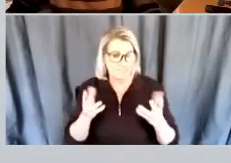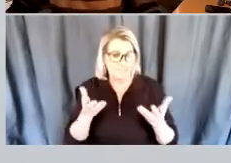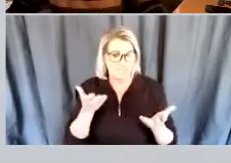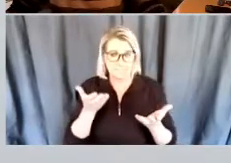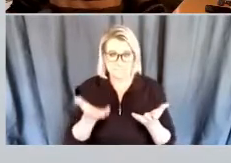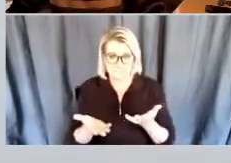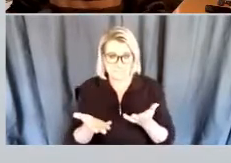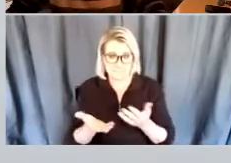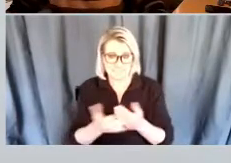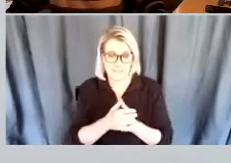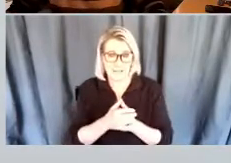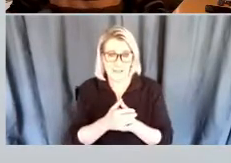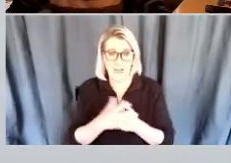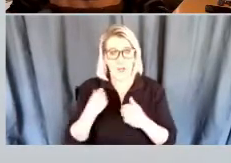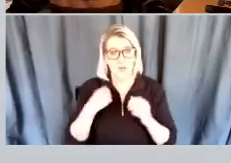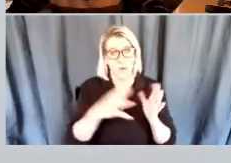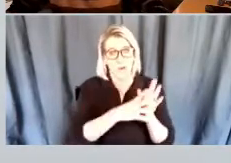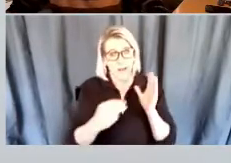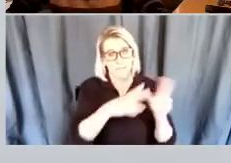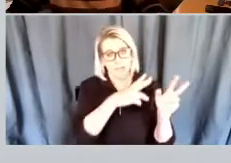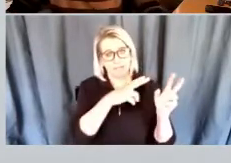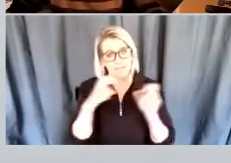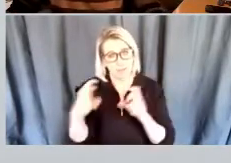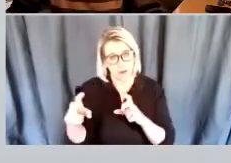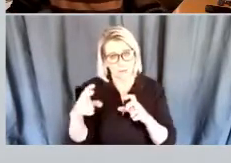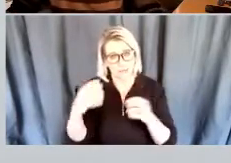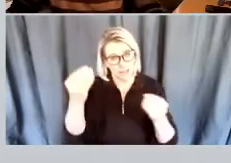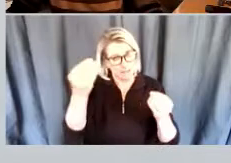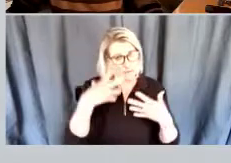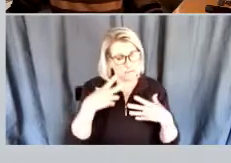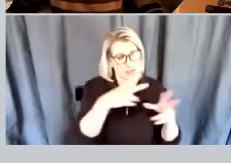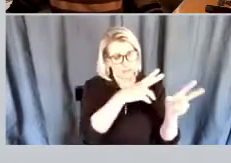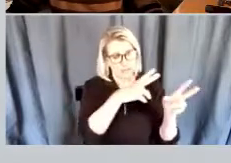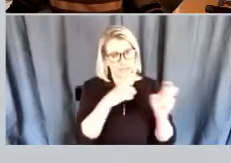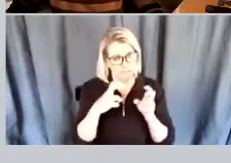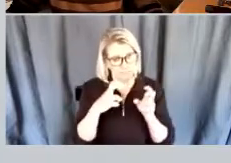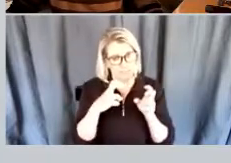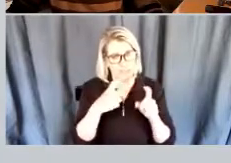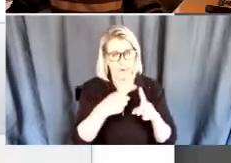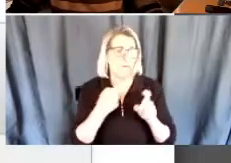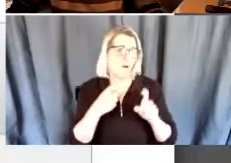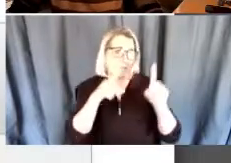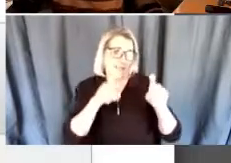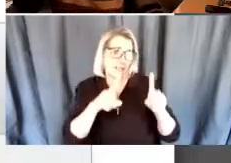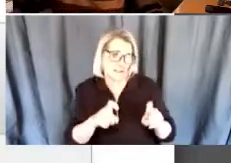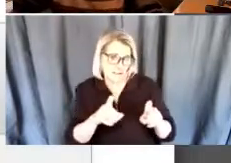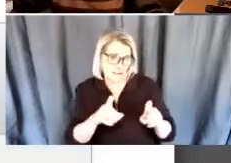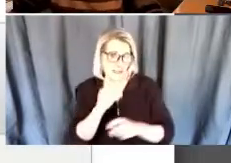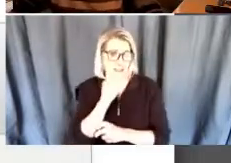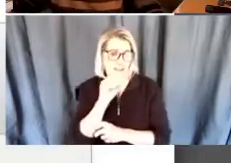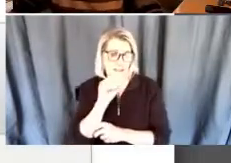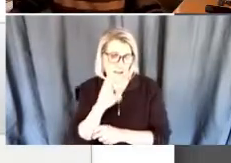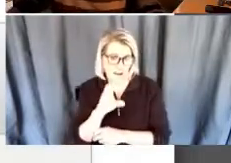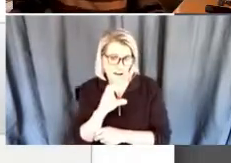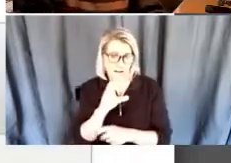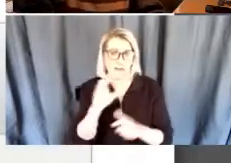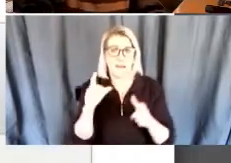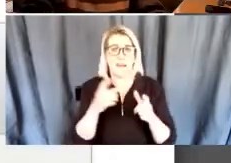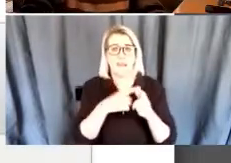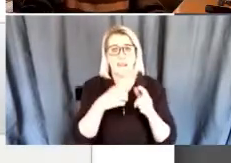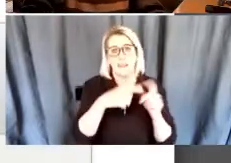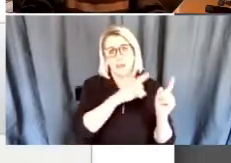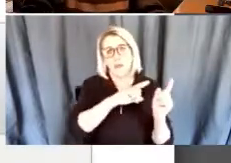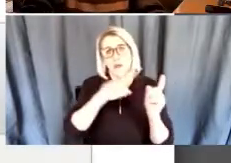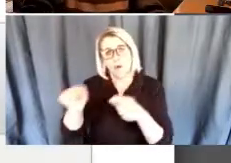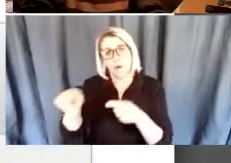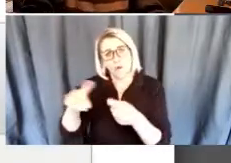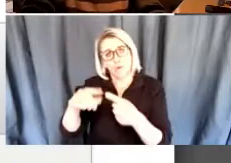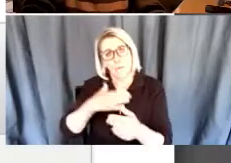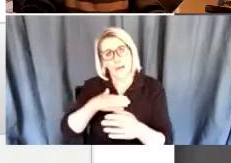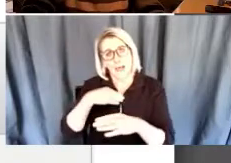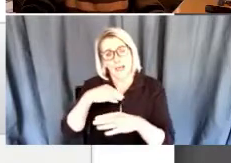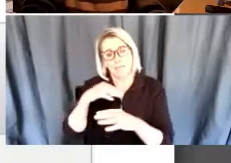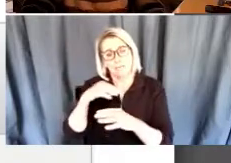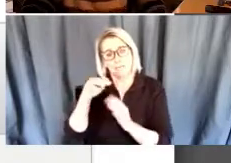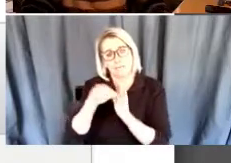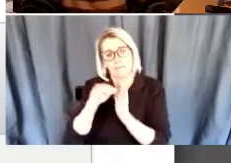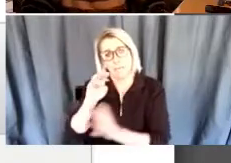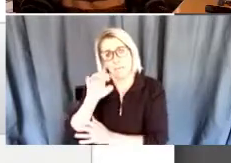So I copy the contents from the test document and then I go to my module and I just simply